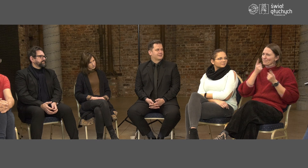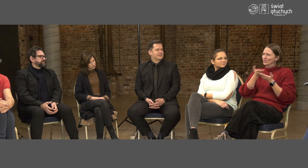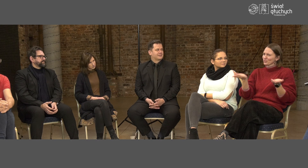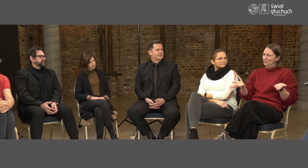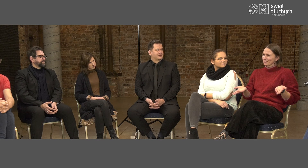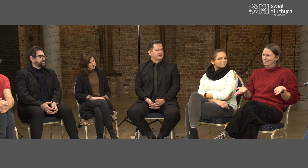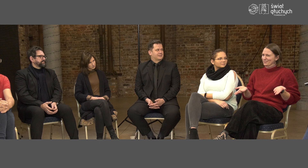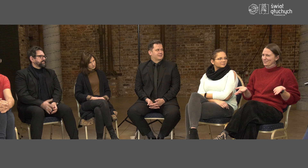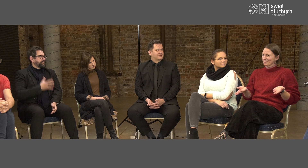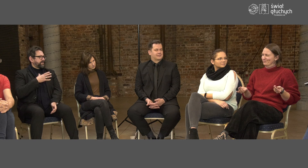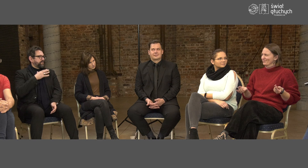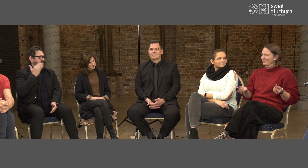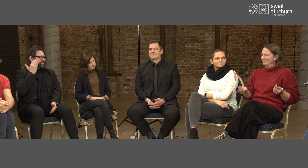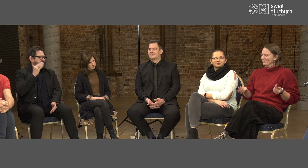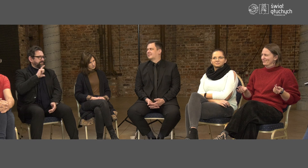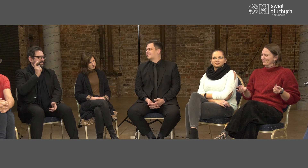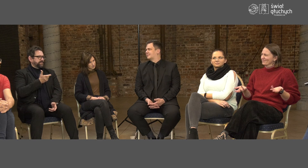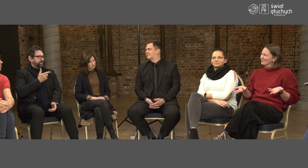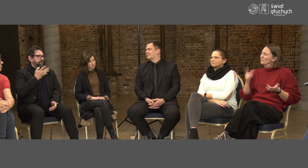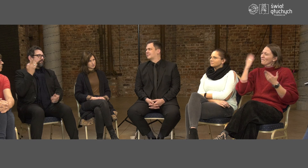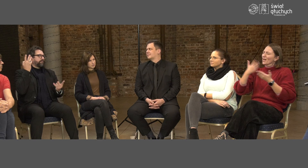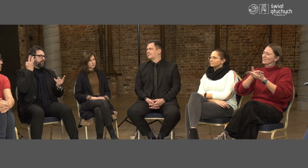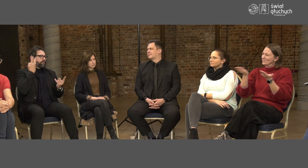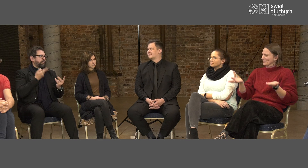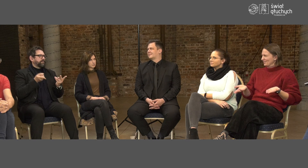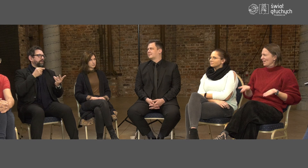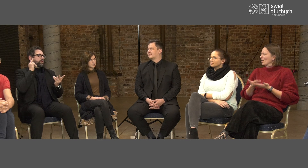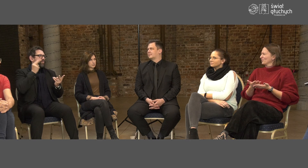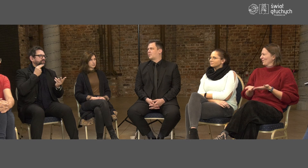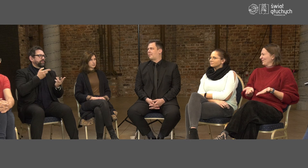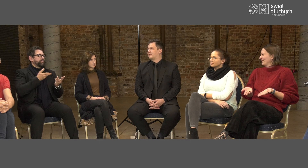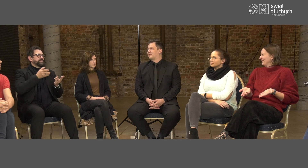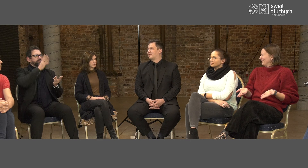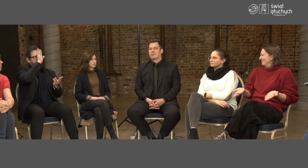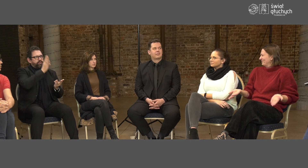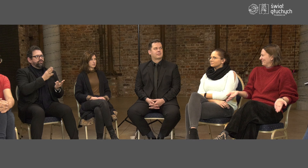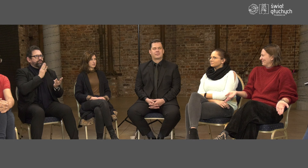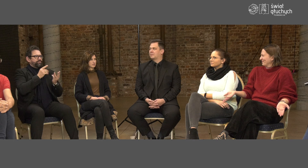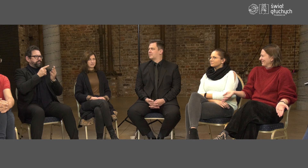What do you all think? [Michał] "Hello everyone: 1. with implants; 2. deaf; 3. hard of hearing..." and so on —